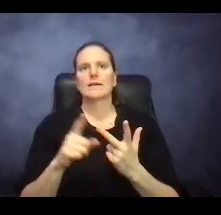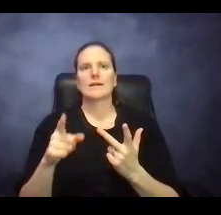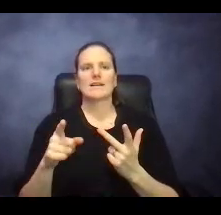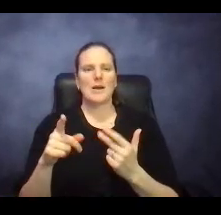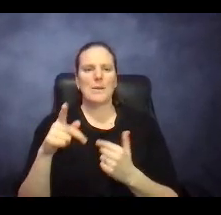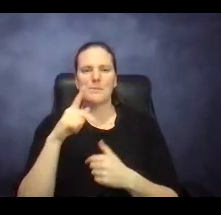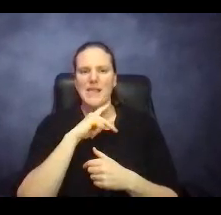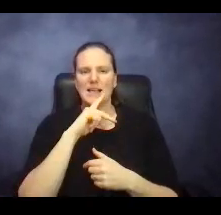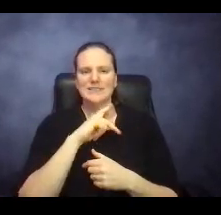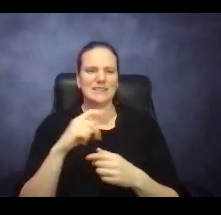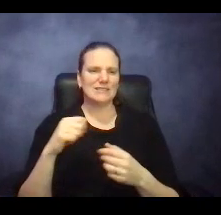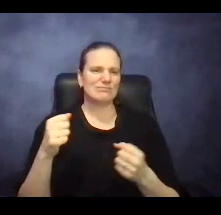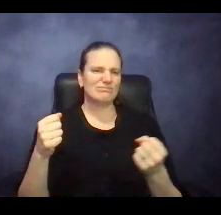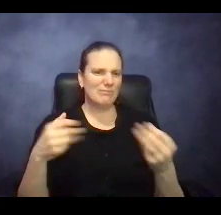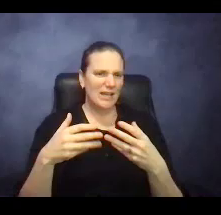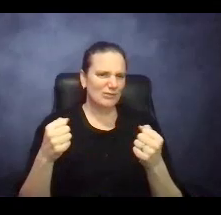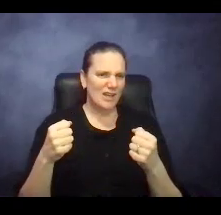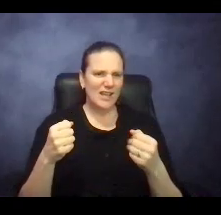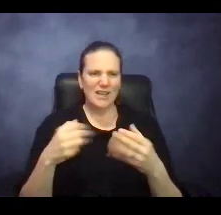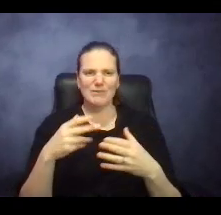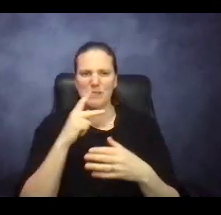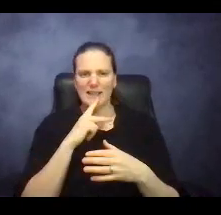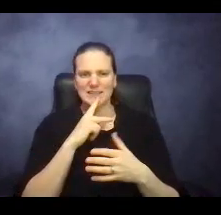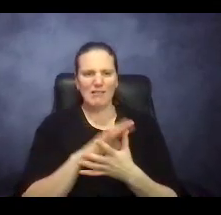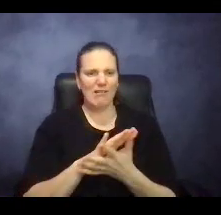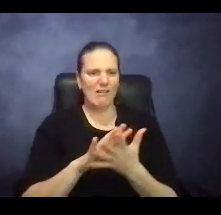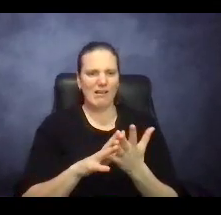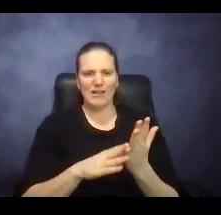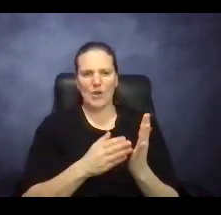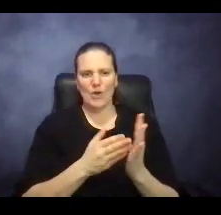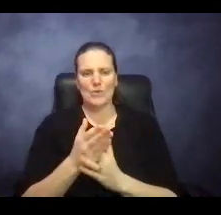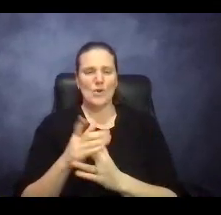when you heat food in plastic containers; those all have to go through the liver.